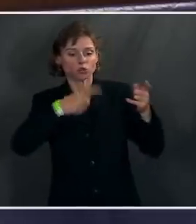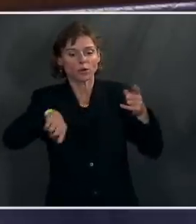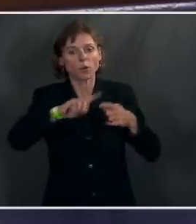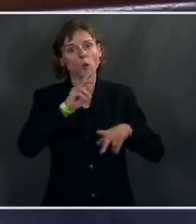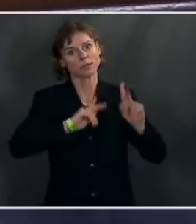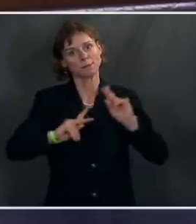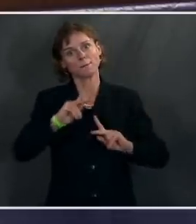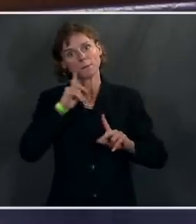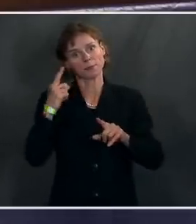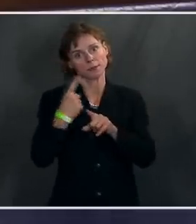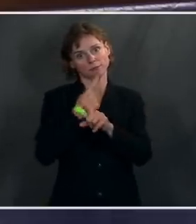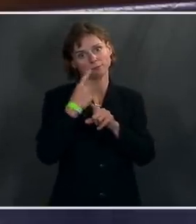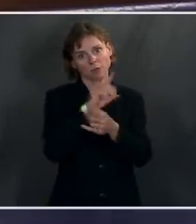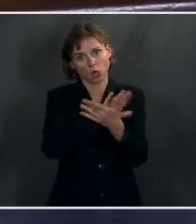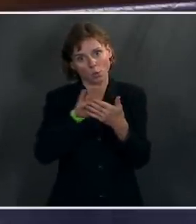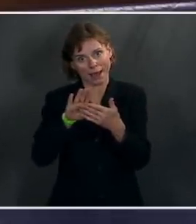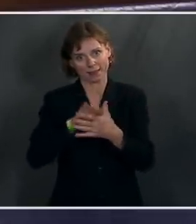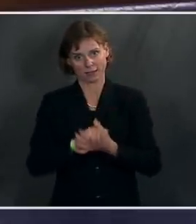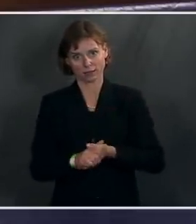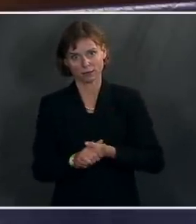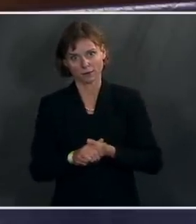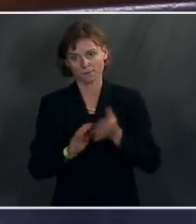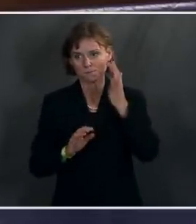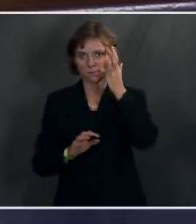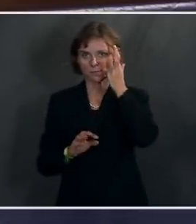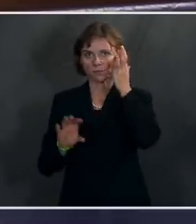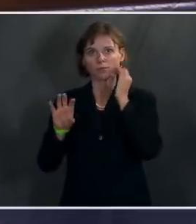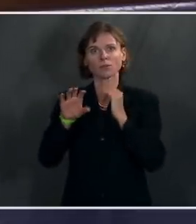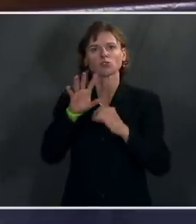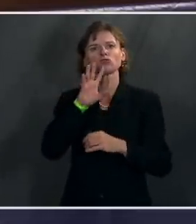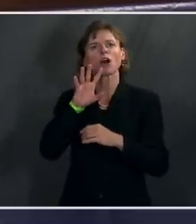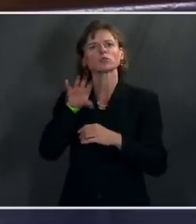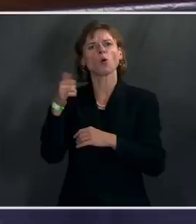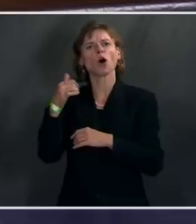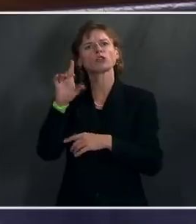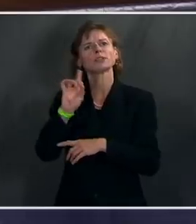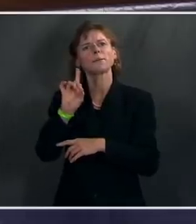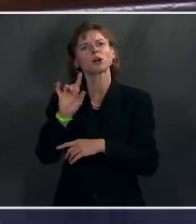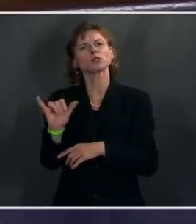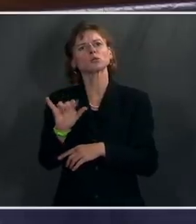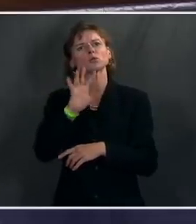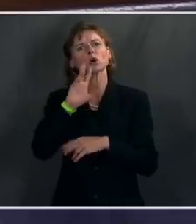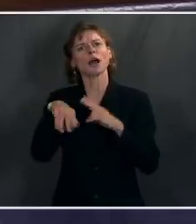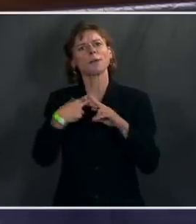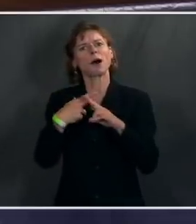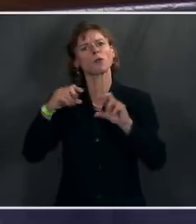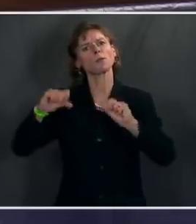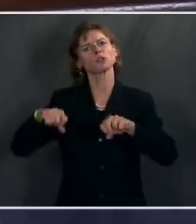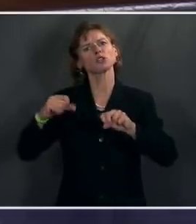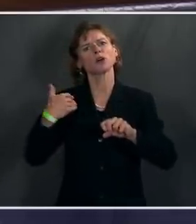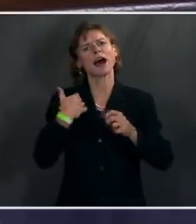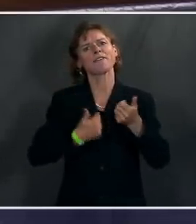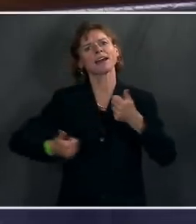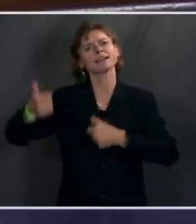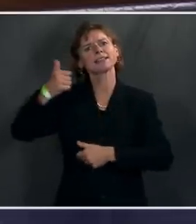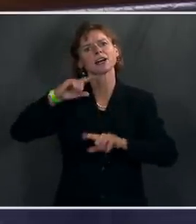have been talking about, some Democrats as well, is the idea of potentially some kind of executive action that would shield immigrant workers